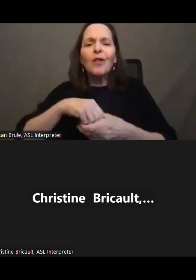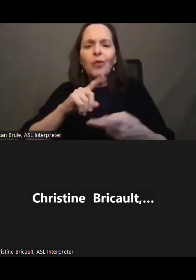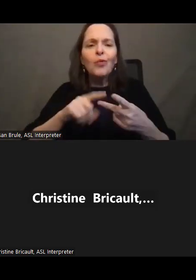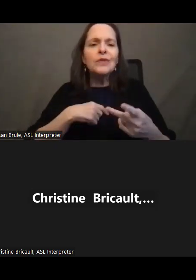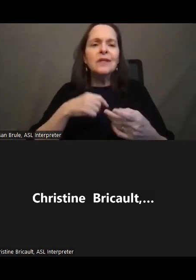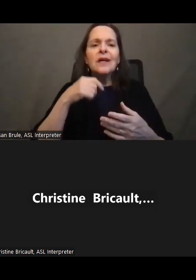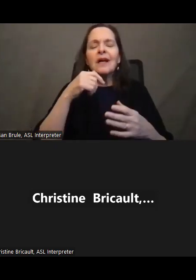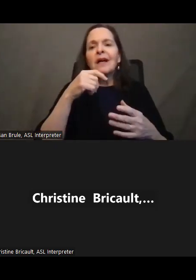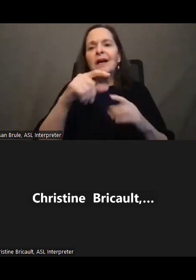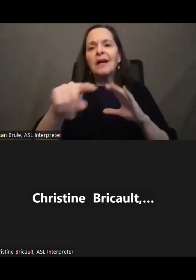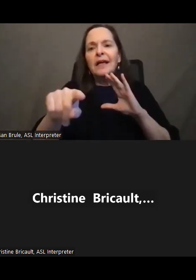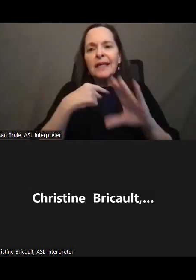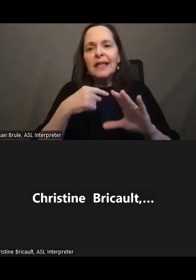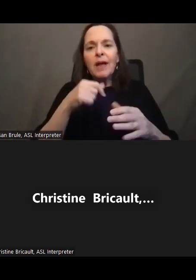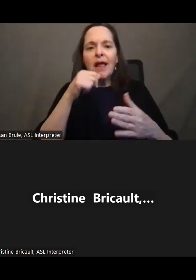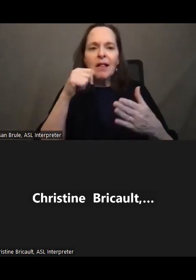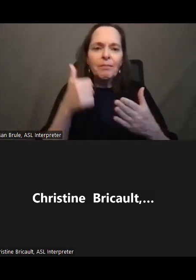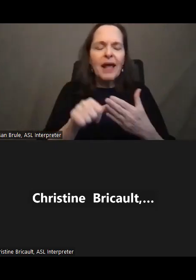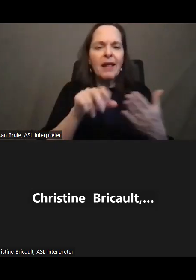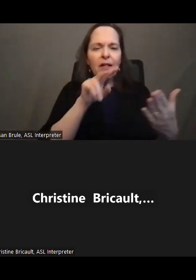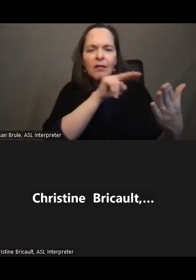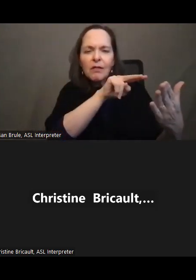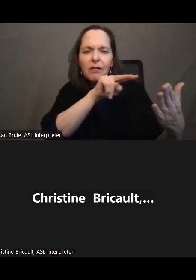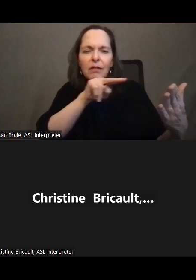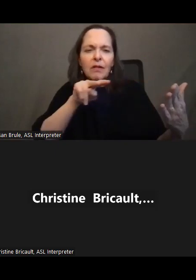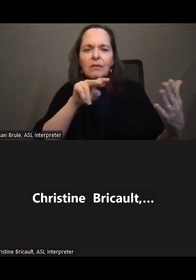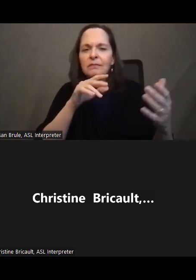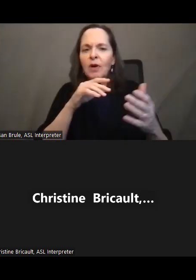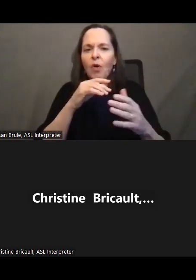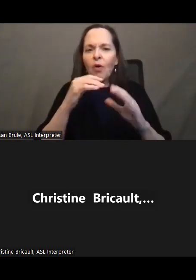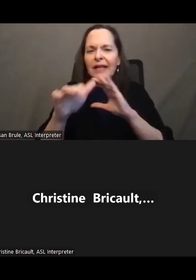He specifically has requested another staff person read documents for him.